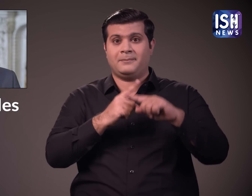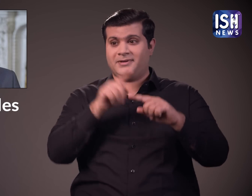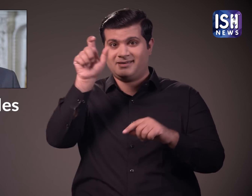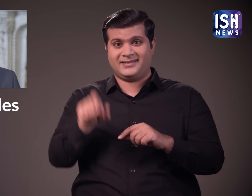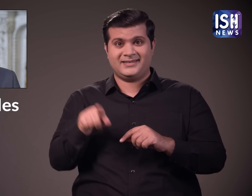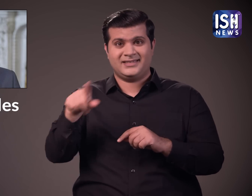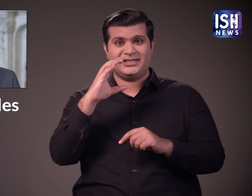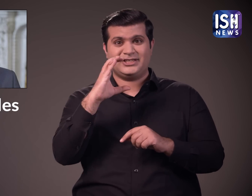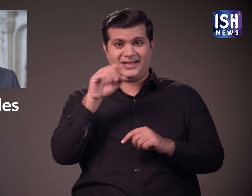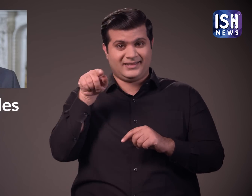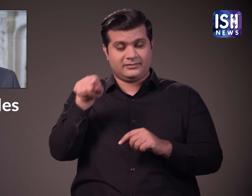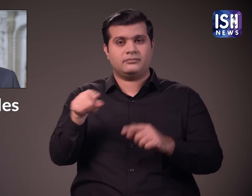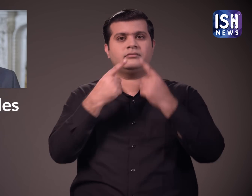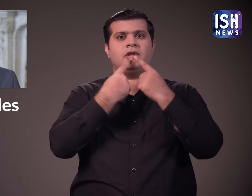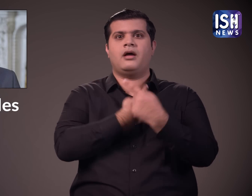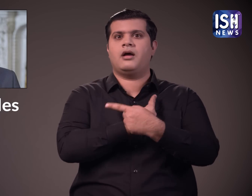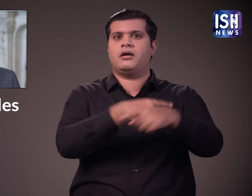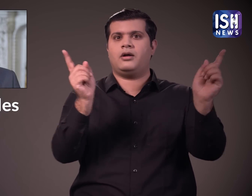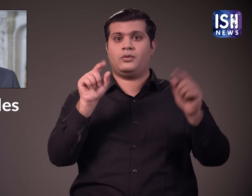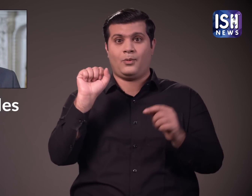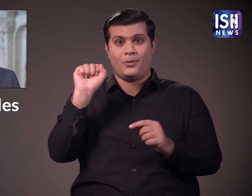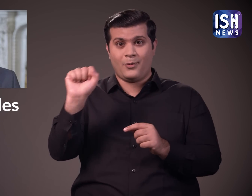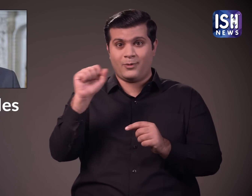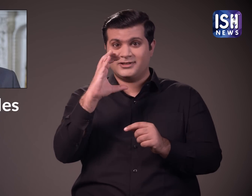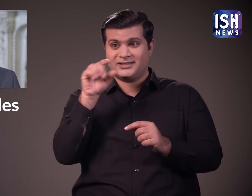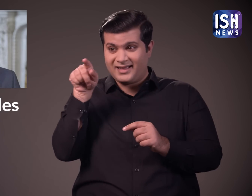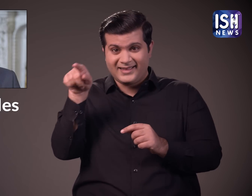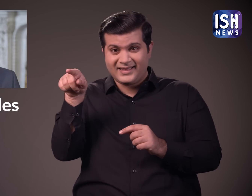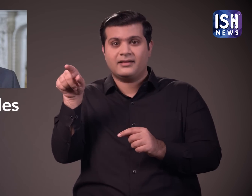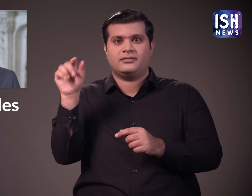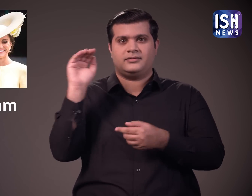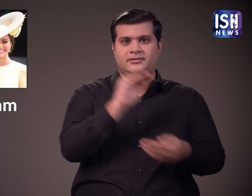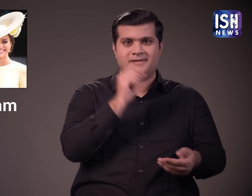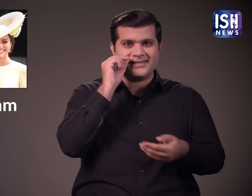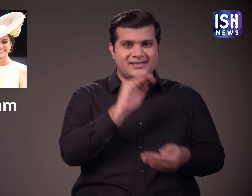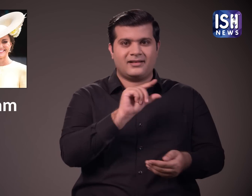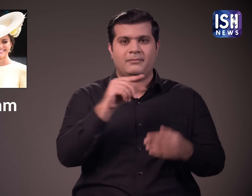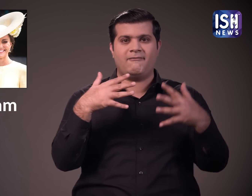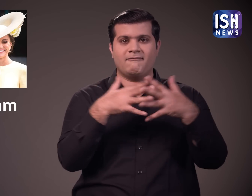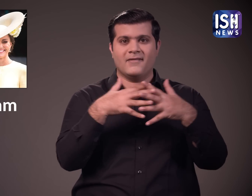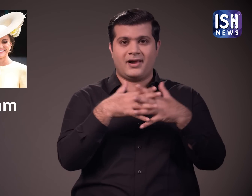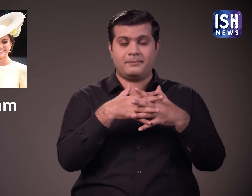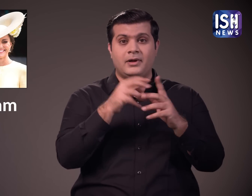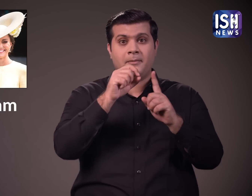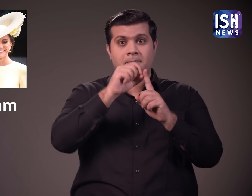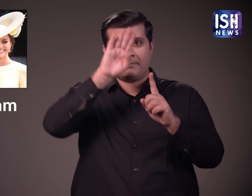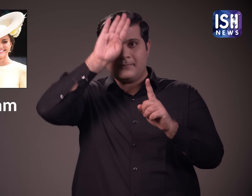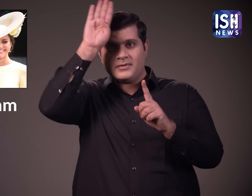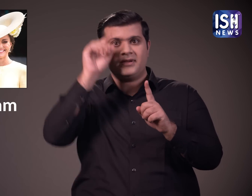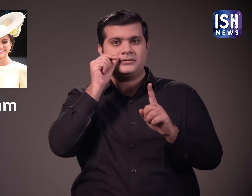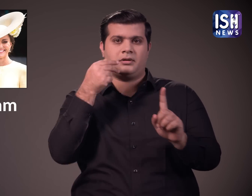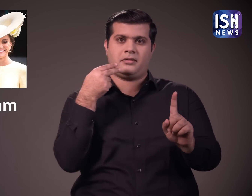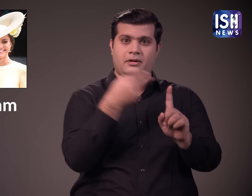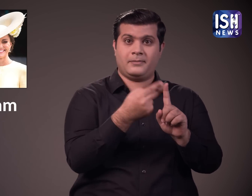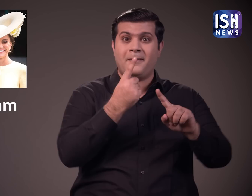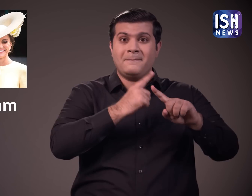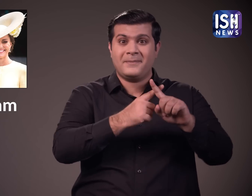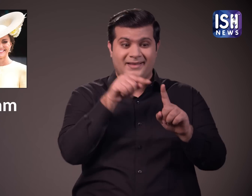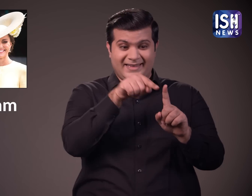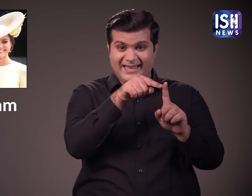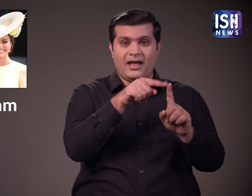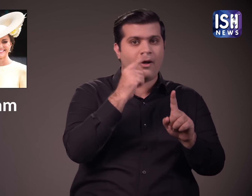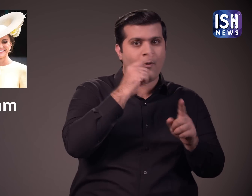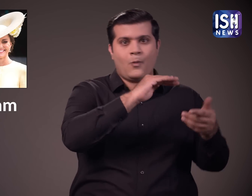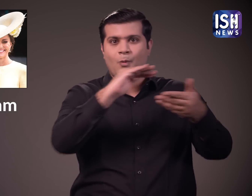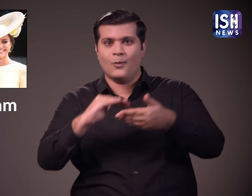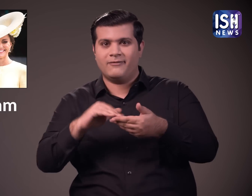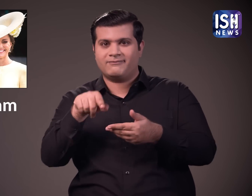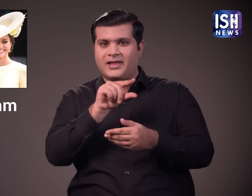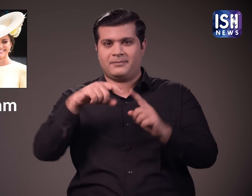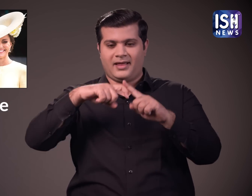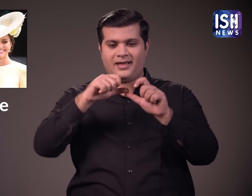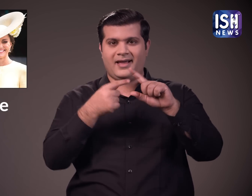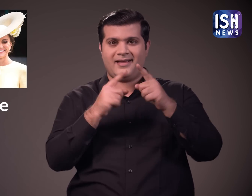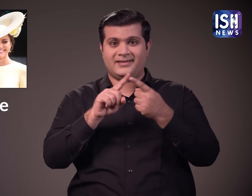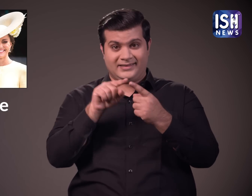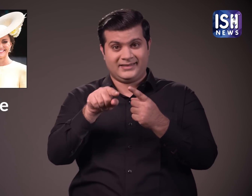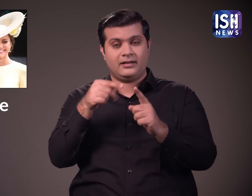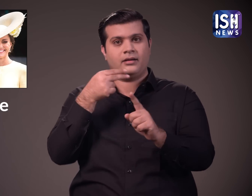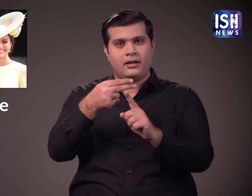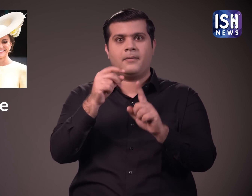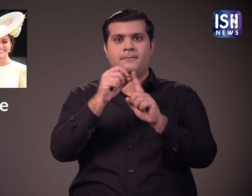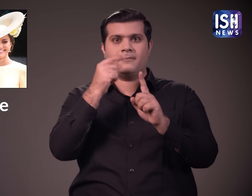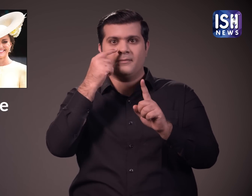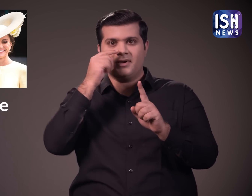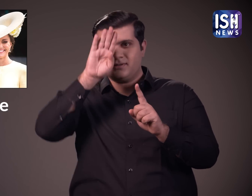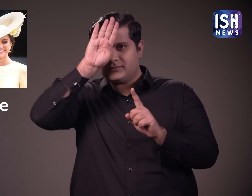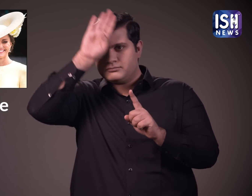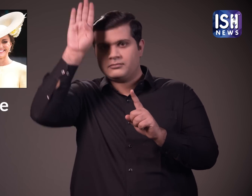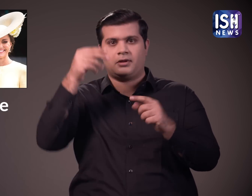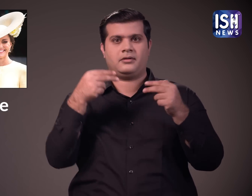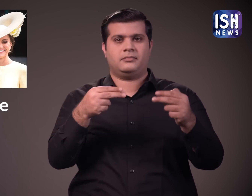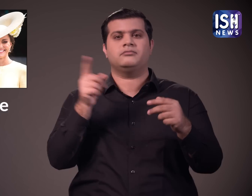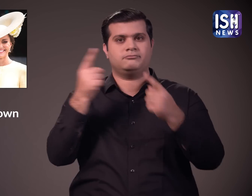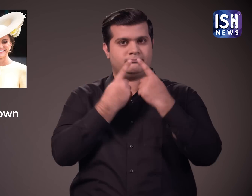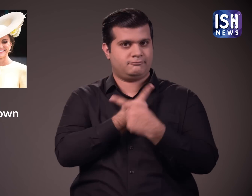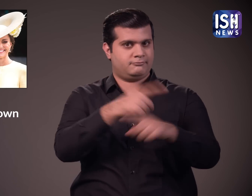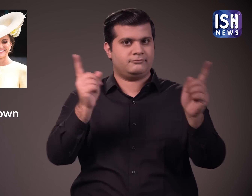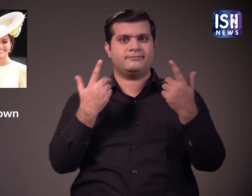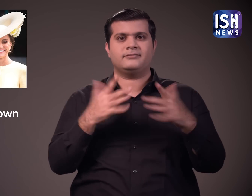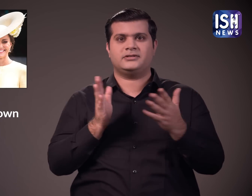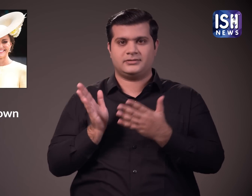King Charles announced that his eldest son William & his wife Kate will be crowned as the new Prince & Princess.